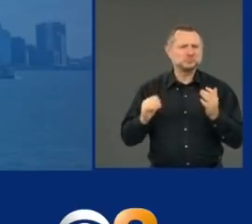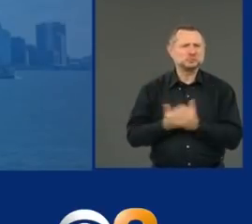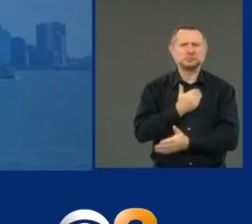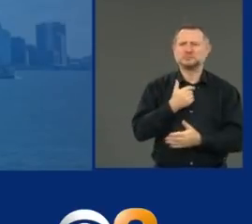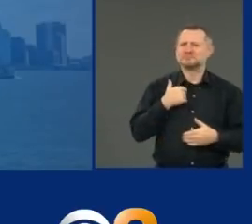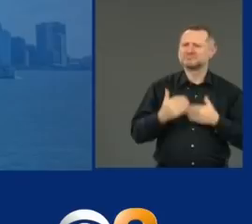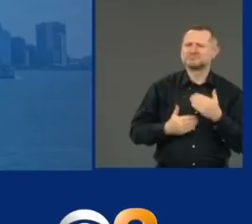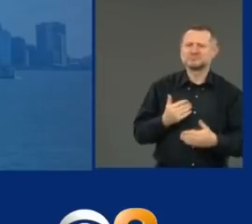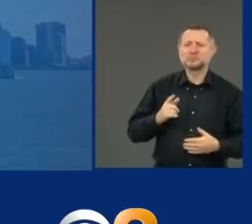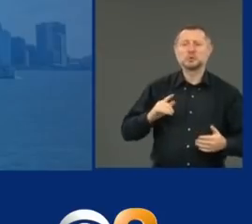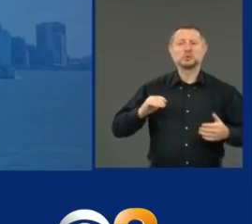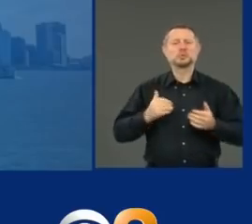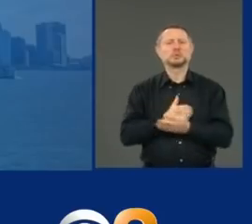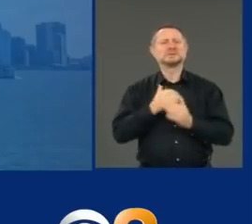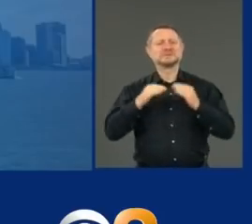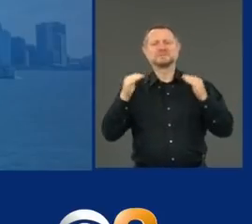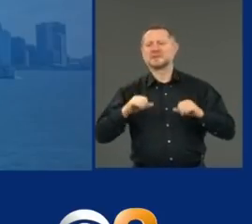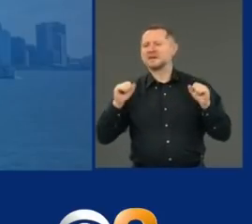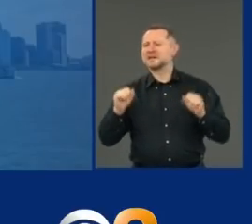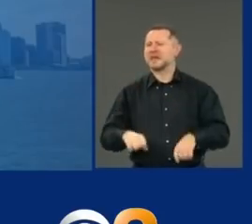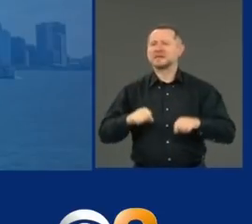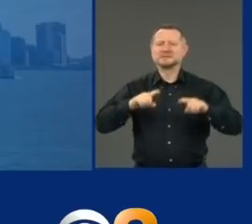UP AT THE DOCTOR'S OFFICE. LET'S INVEST AND BUILD THAT NEW HEALTHCARE SYSTEM.